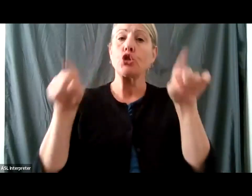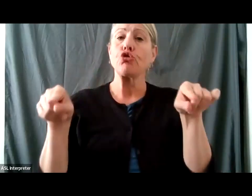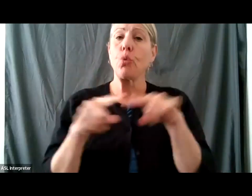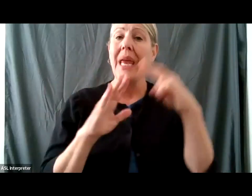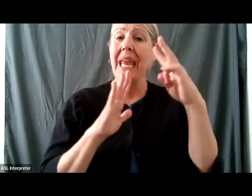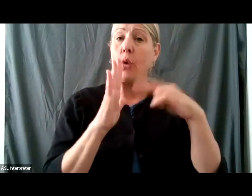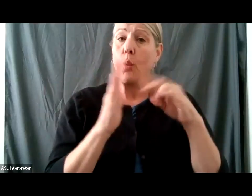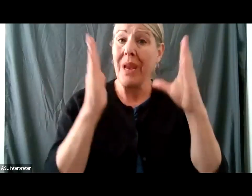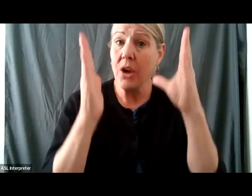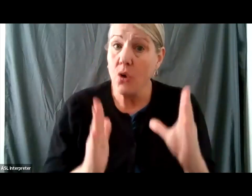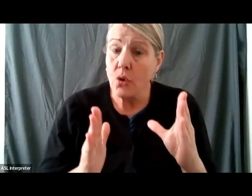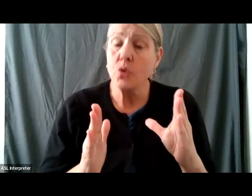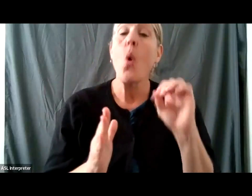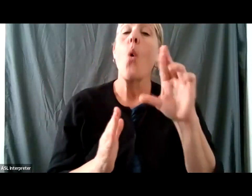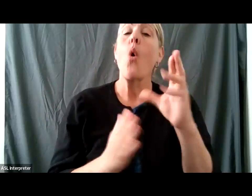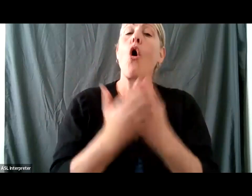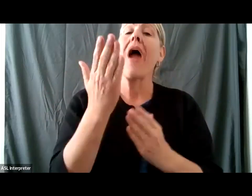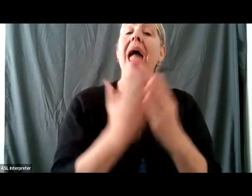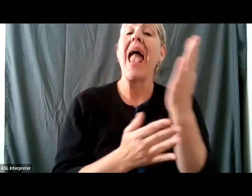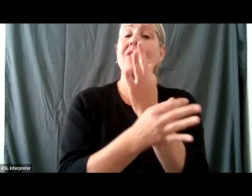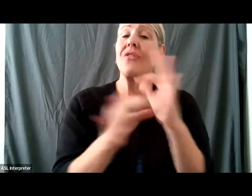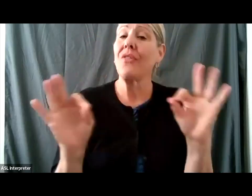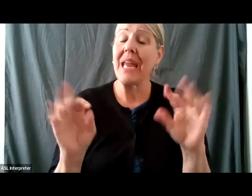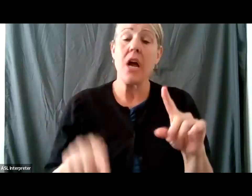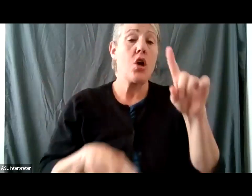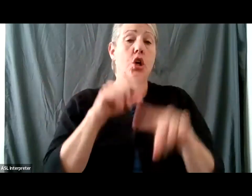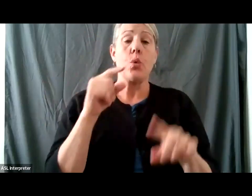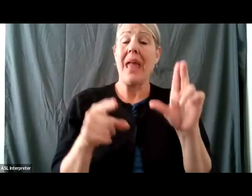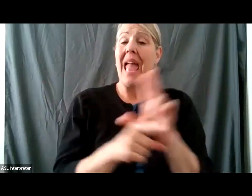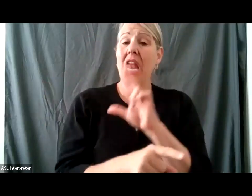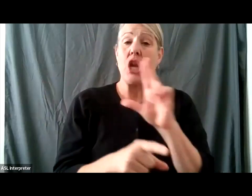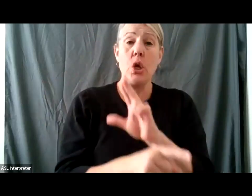You can't use a telehealth platform that does not permit the addition of a sign language